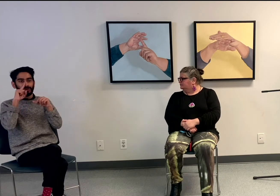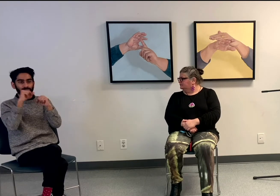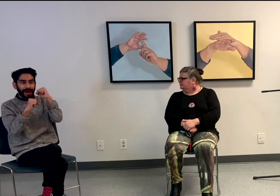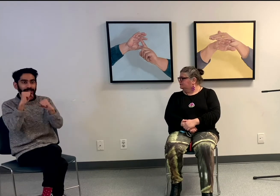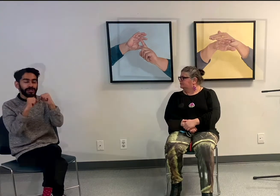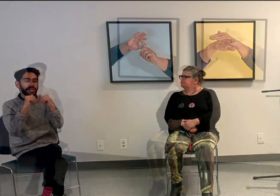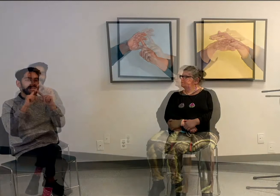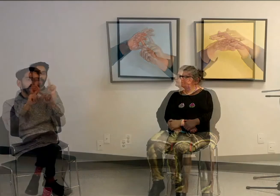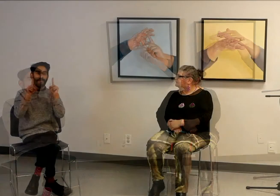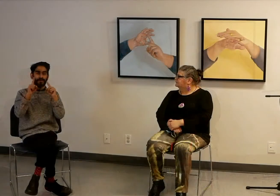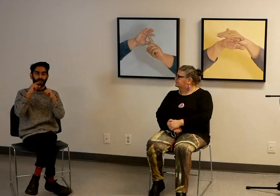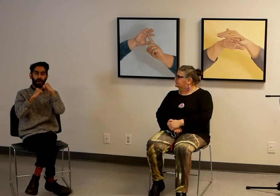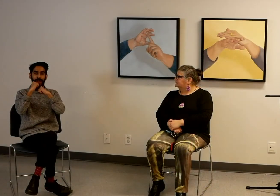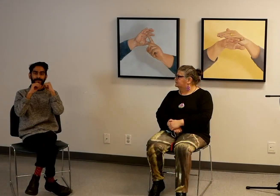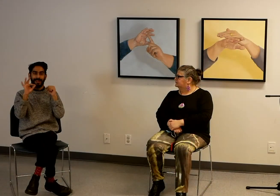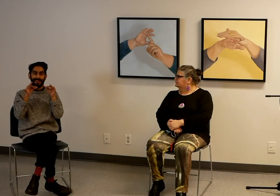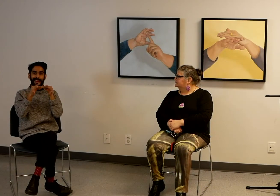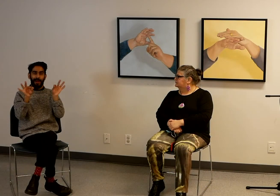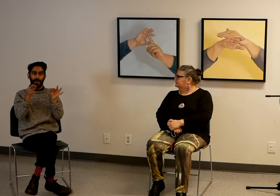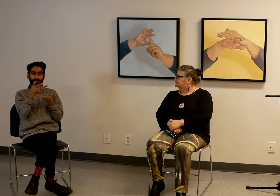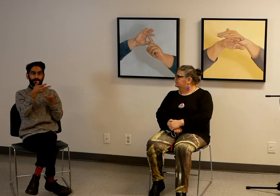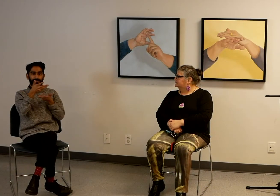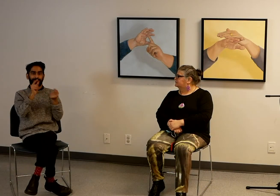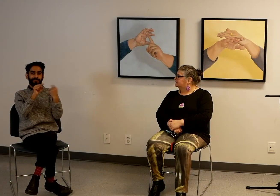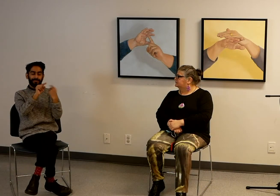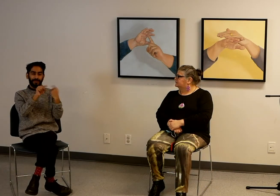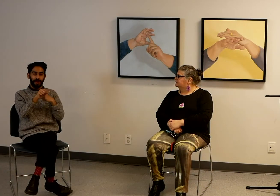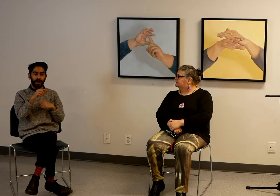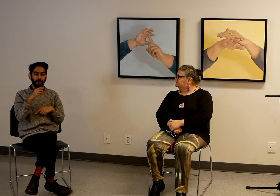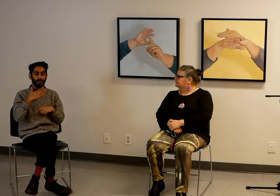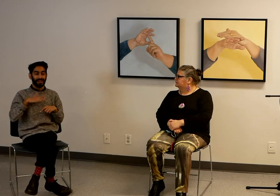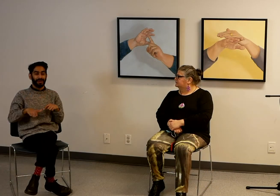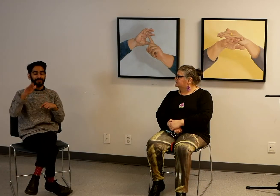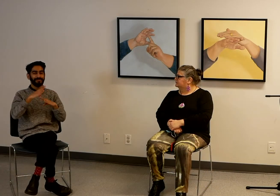However, they are very distinct languages. Sign language has its own structure, its own grammar.